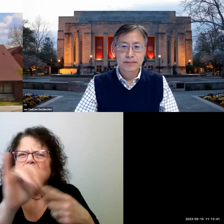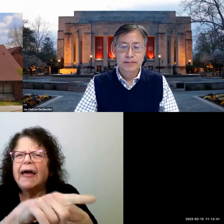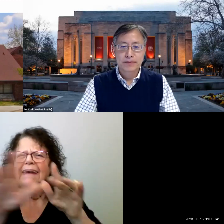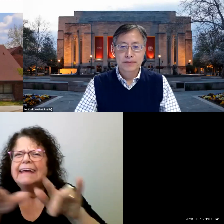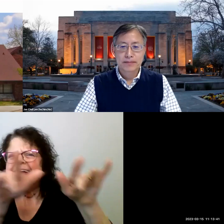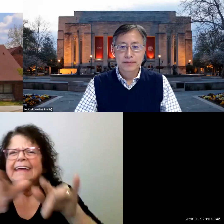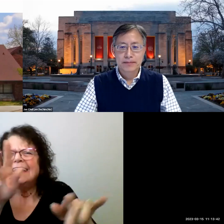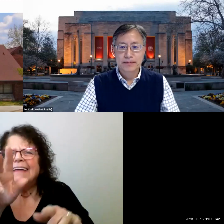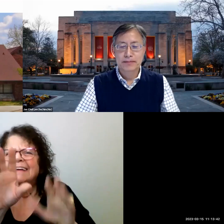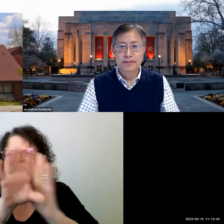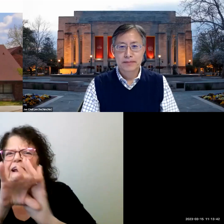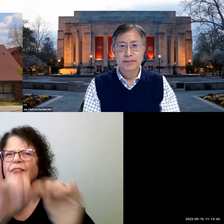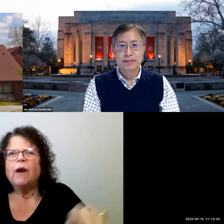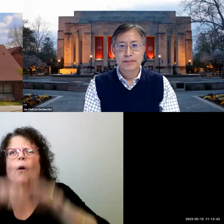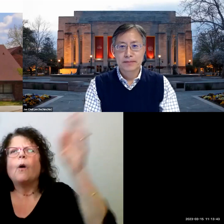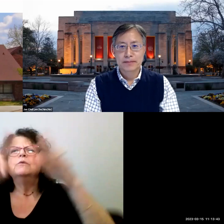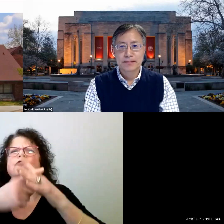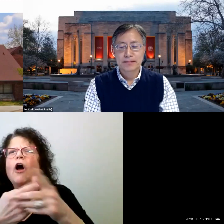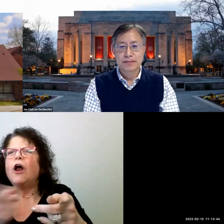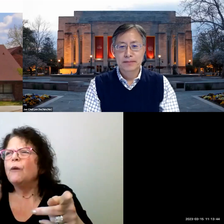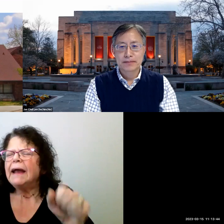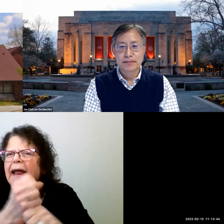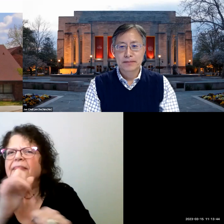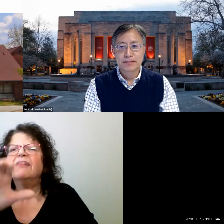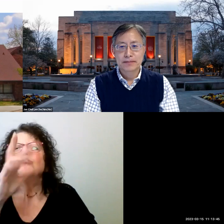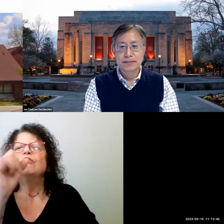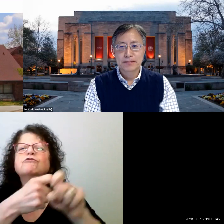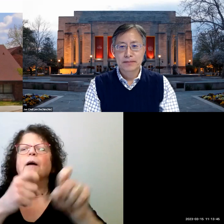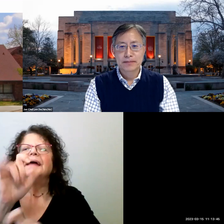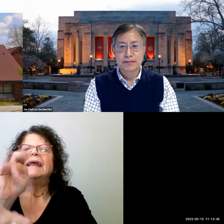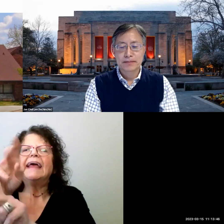opened up our webinar today. That was Chris from Indiana. She's a disability advocate